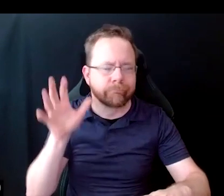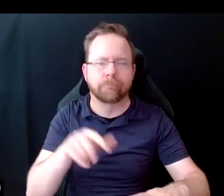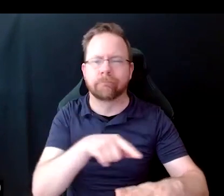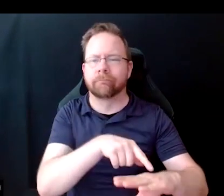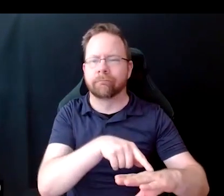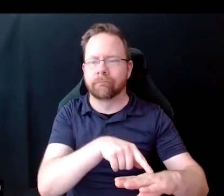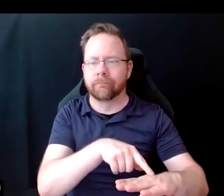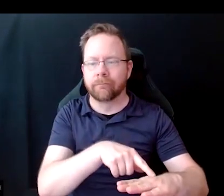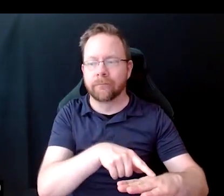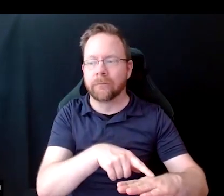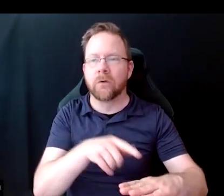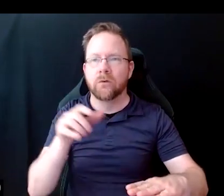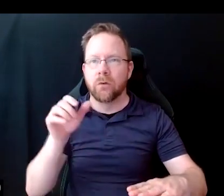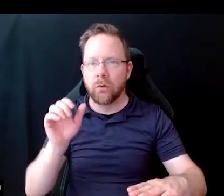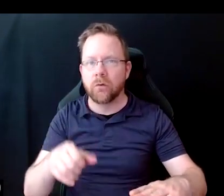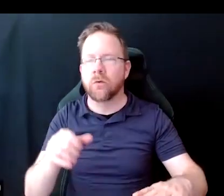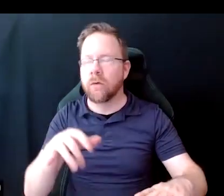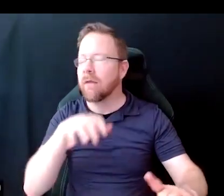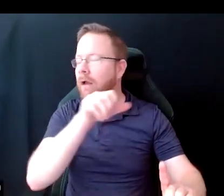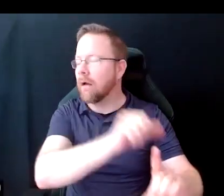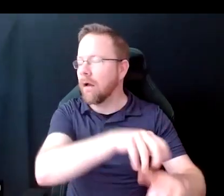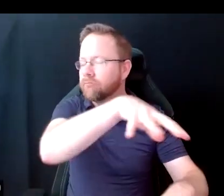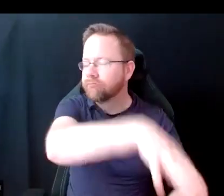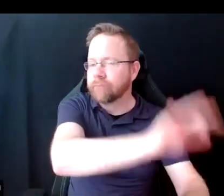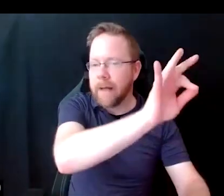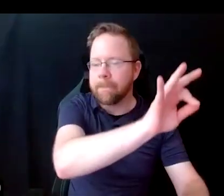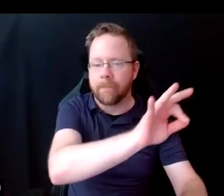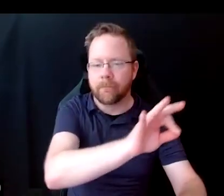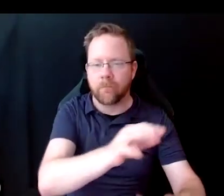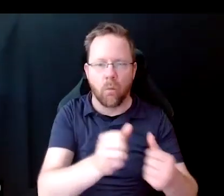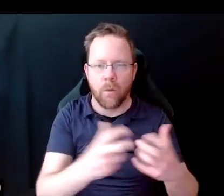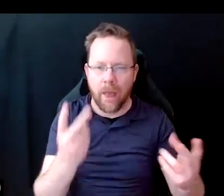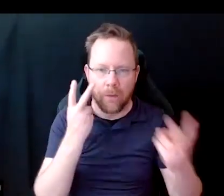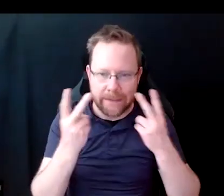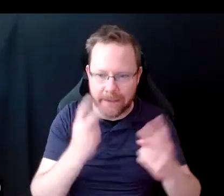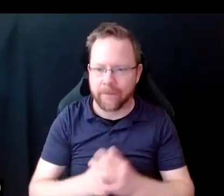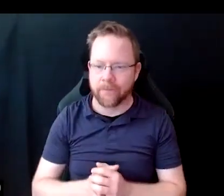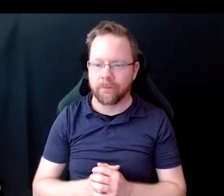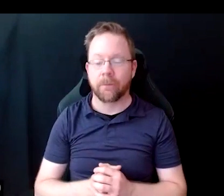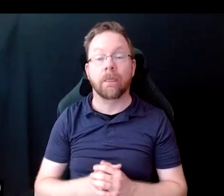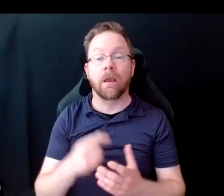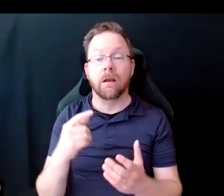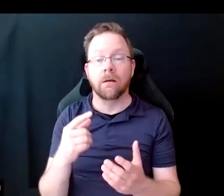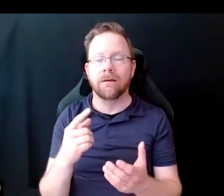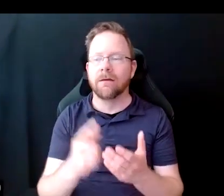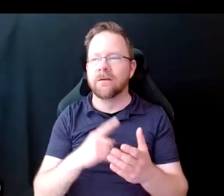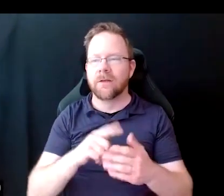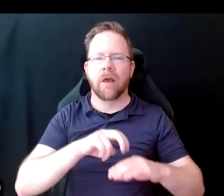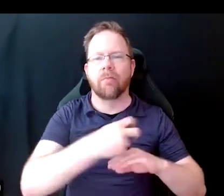Again, it's possible to isolate where the object probably is and then go find it. Sometimes they roll away on you and things like that,